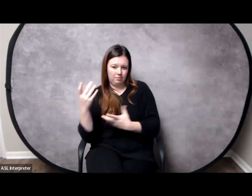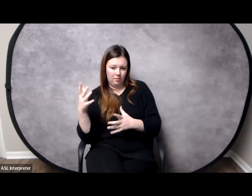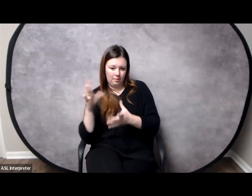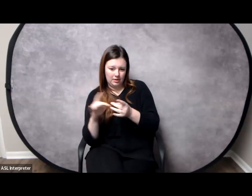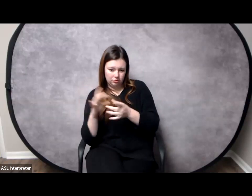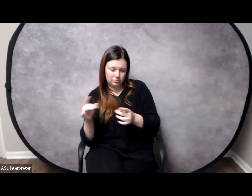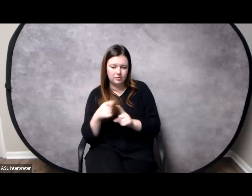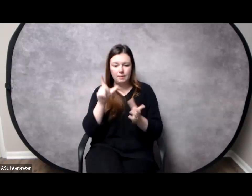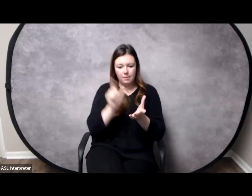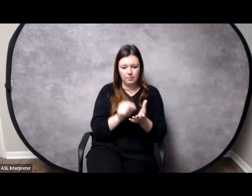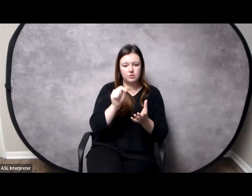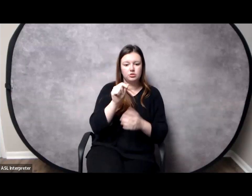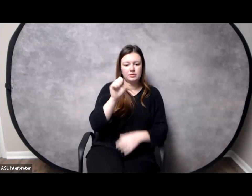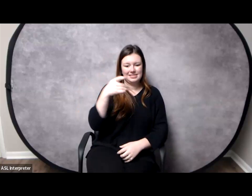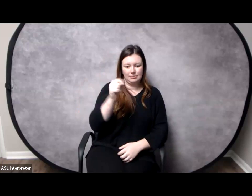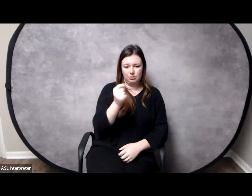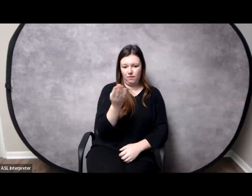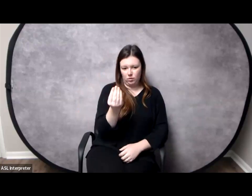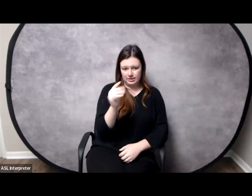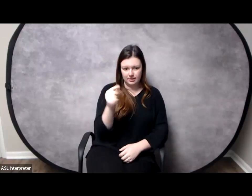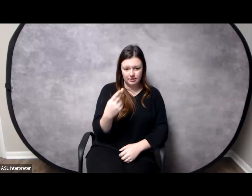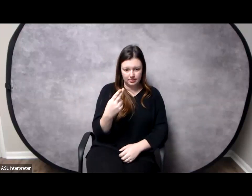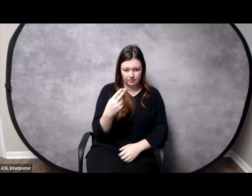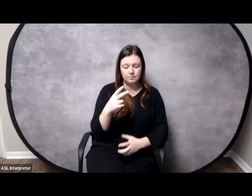There are 60 days to comment, we're coming to a close now.